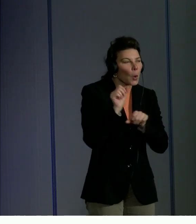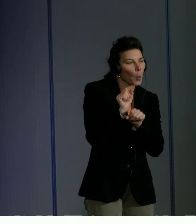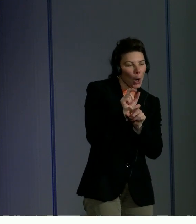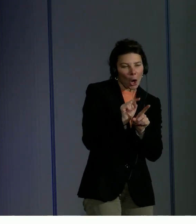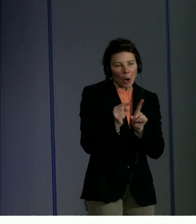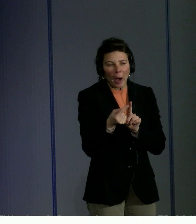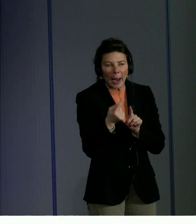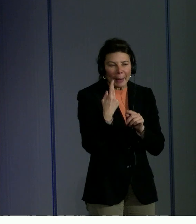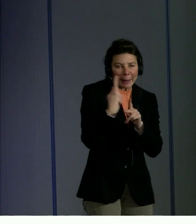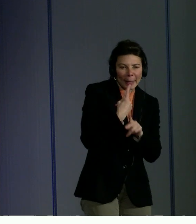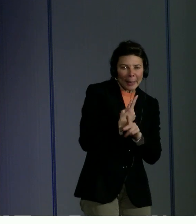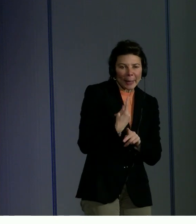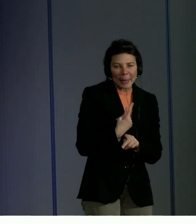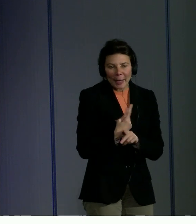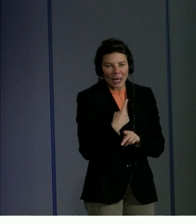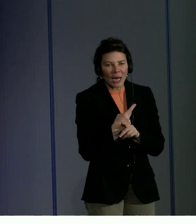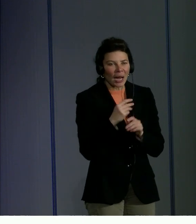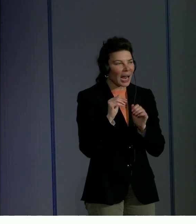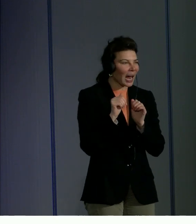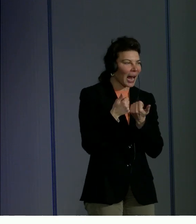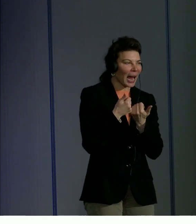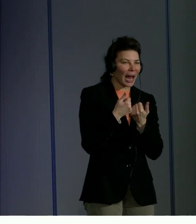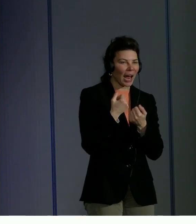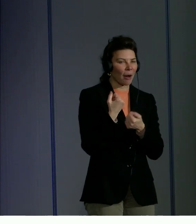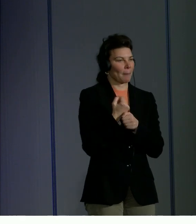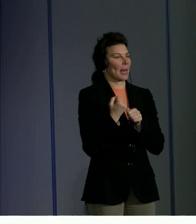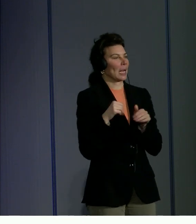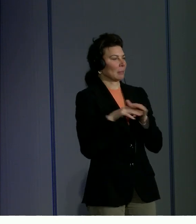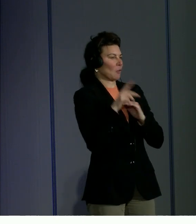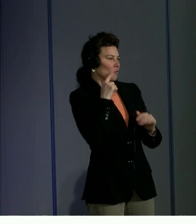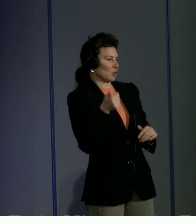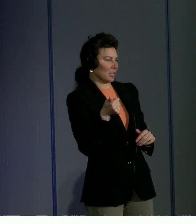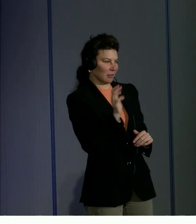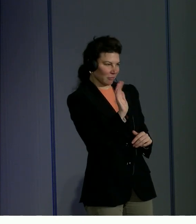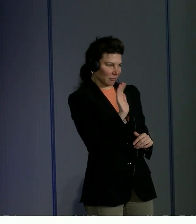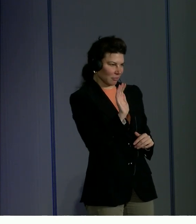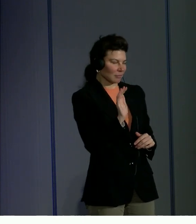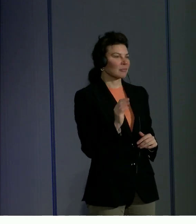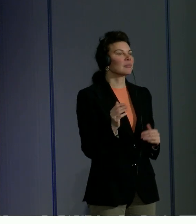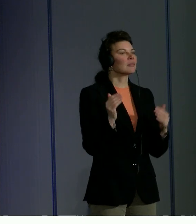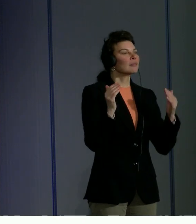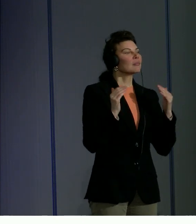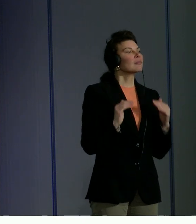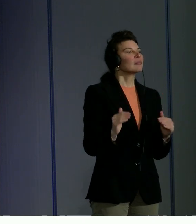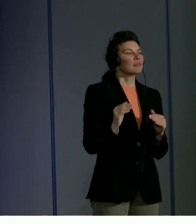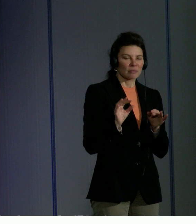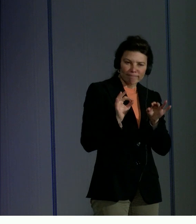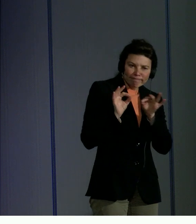to figure out how to make it more accessible. And describe enough information about the